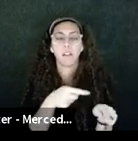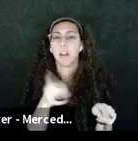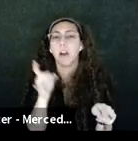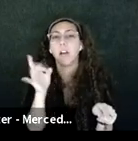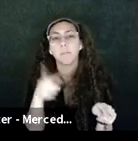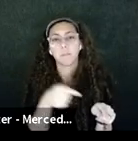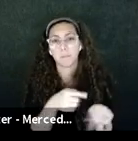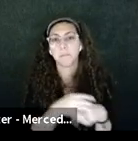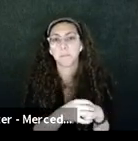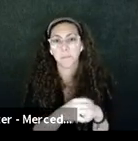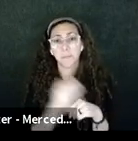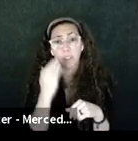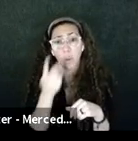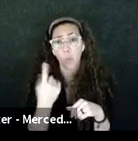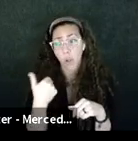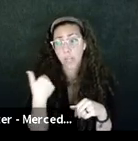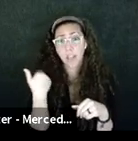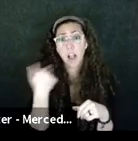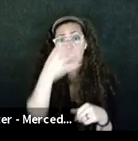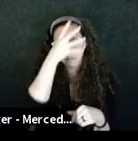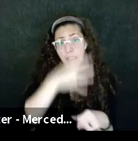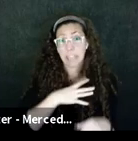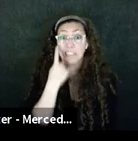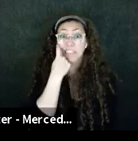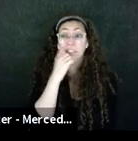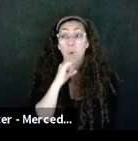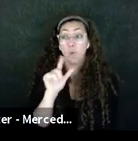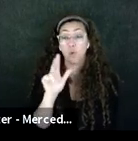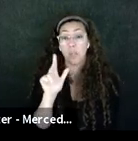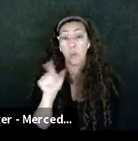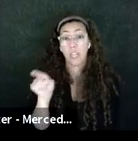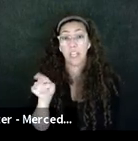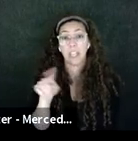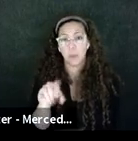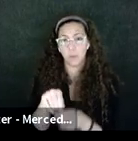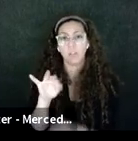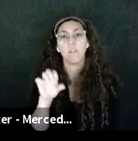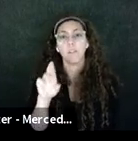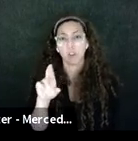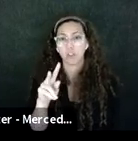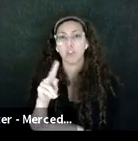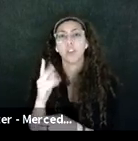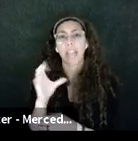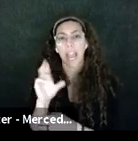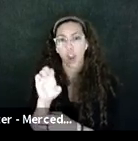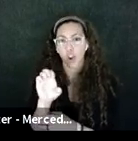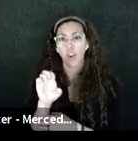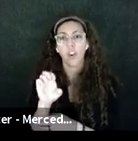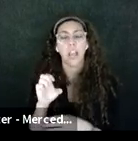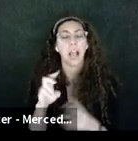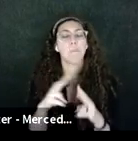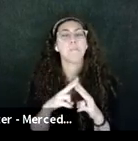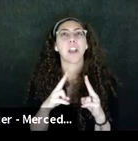Jason Williams: I know a young man right now who recently turned 23 he was in the foster care system. And I'm very concerned for his well being.